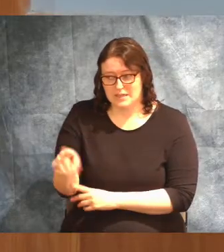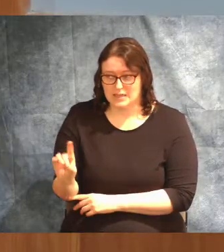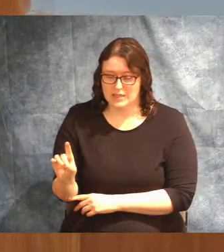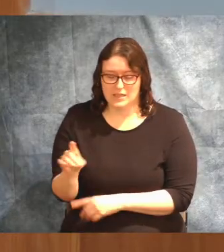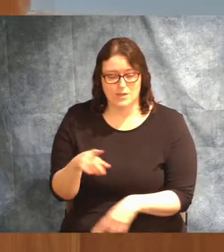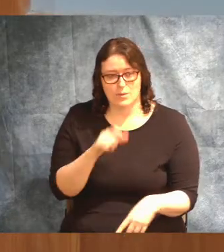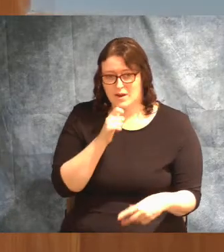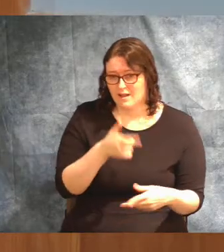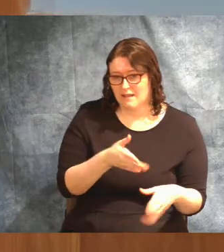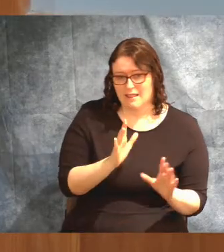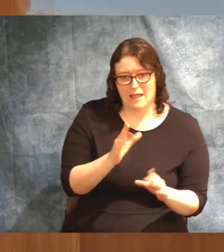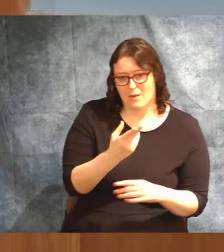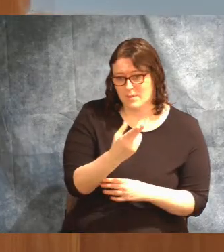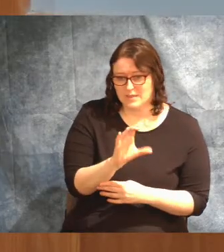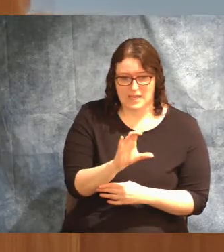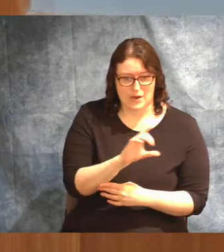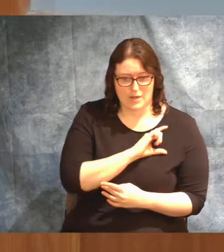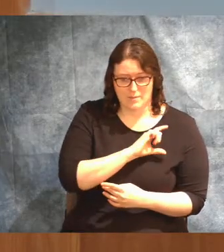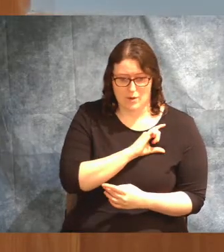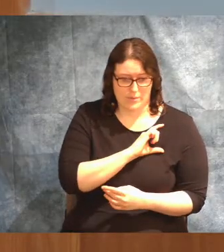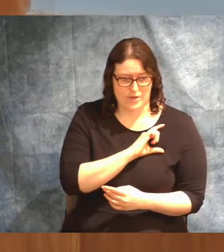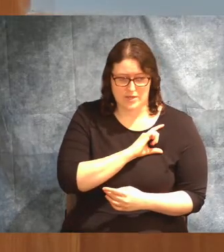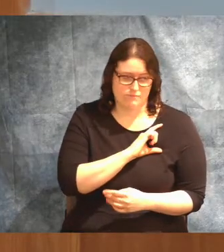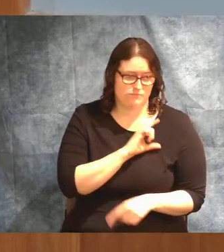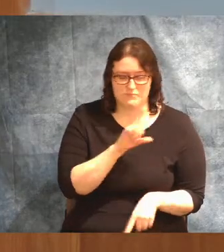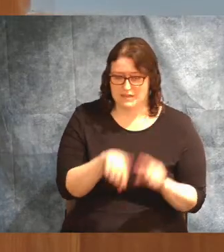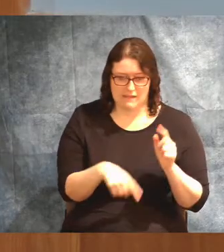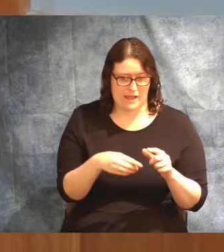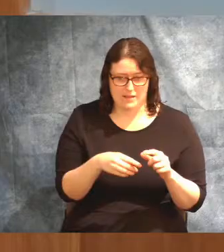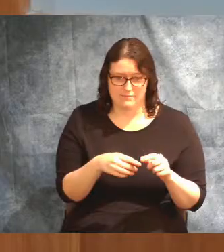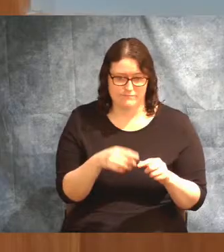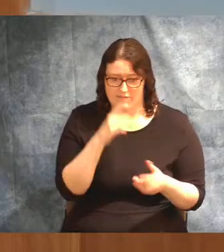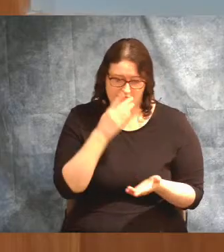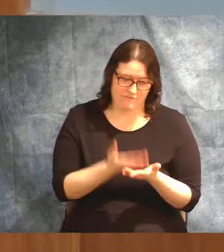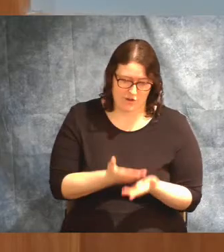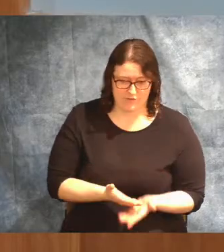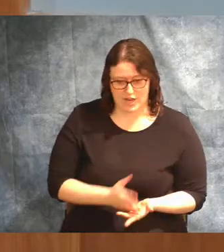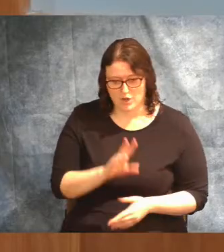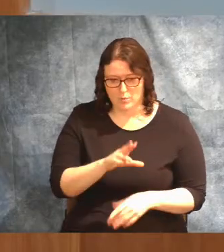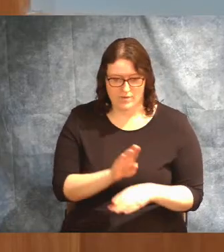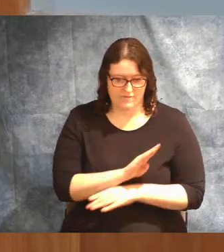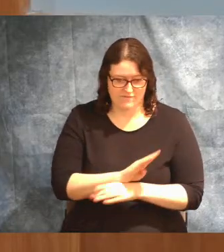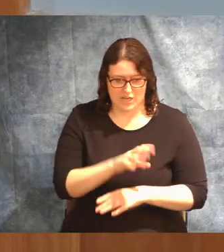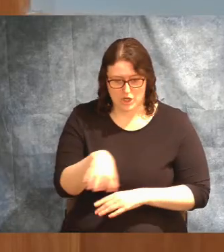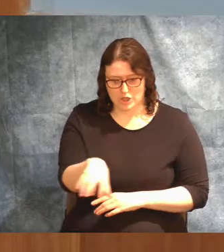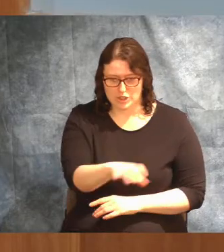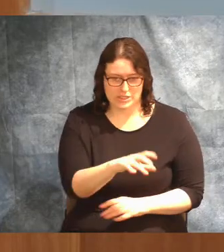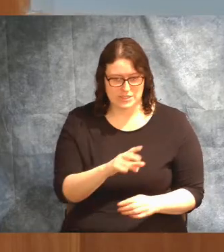Hamilton County Department of Health to come and verify any vendors either. Like Okay. Okay. And